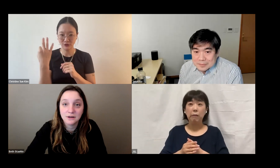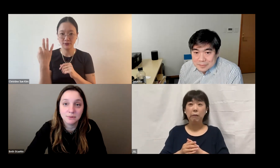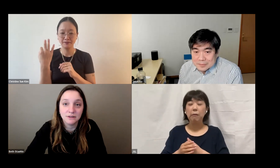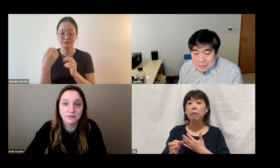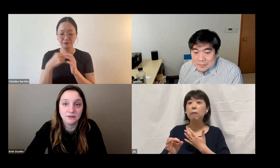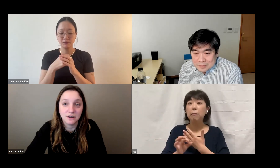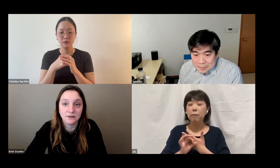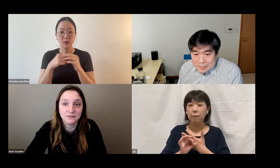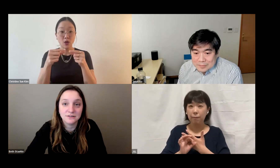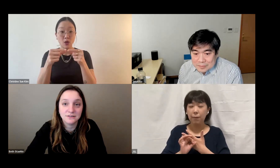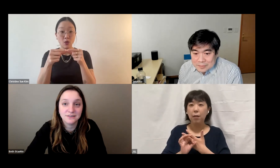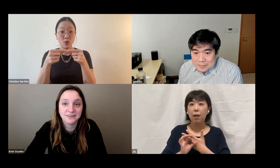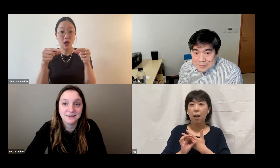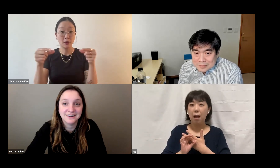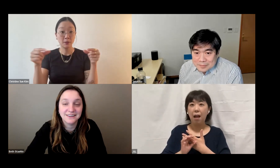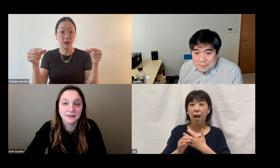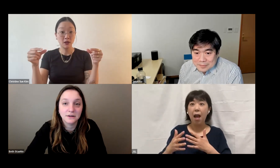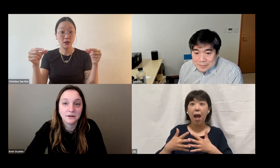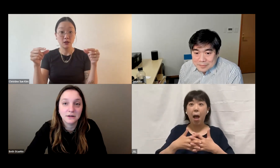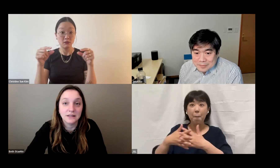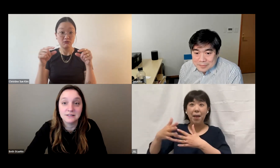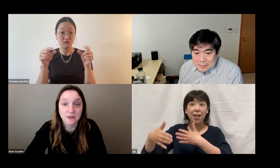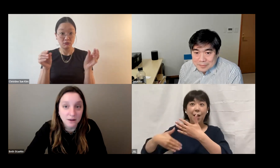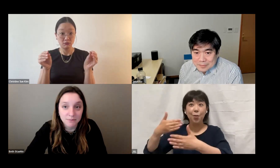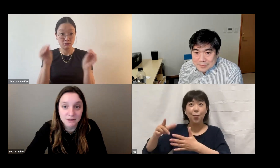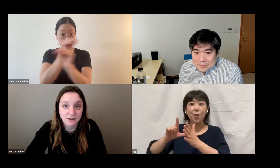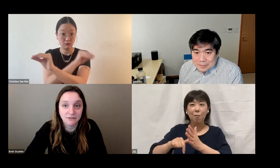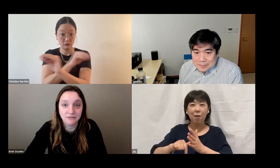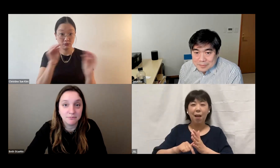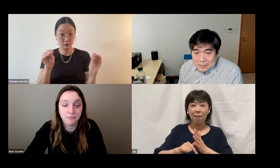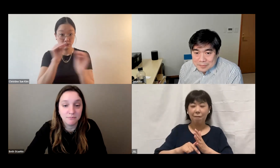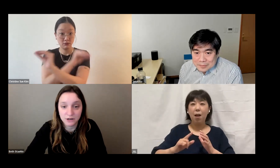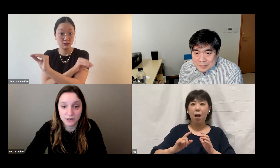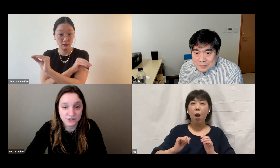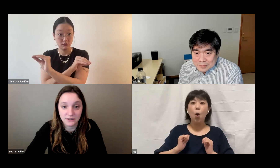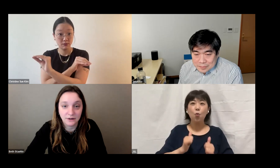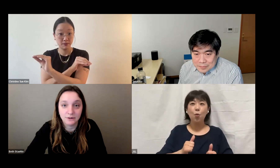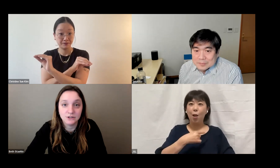Believe it or not, it's not based off of the British sign language.